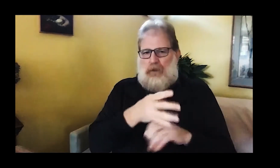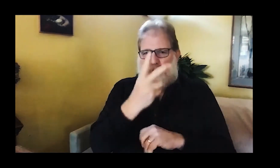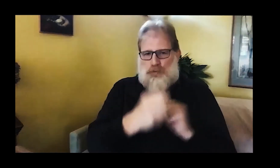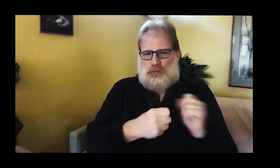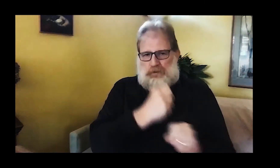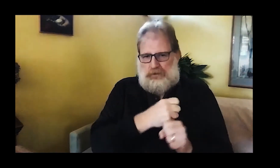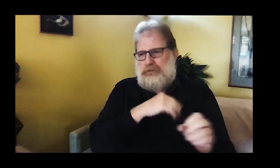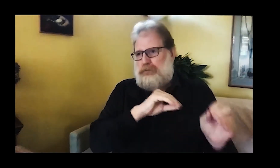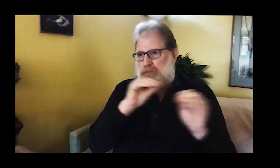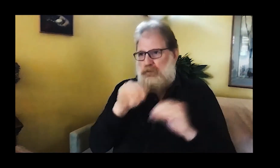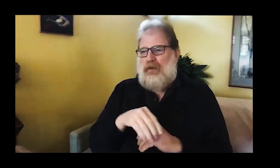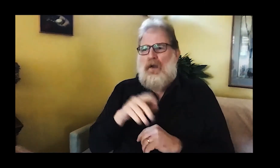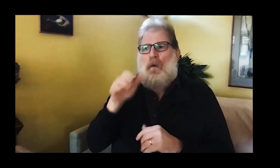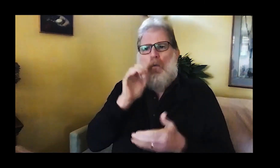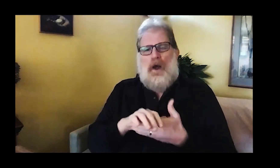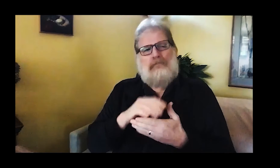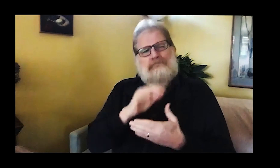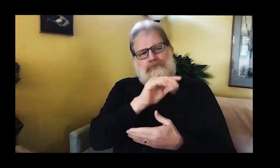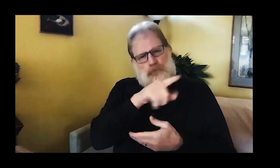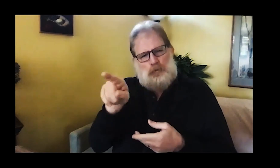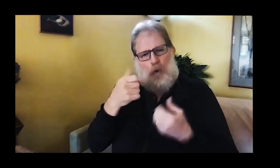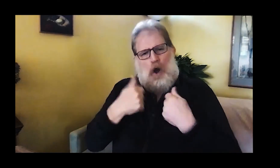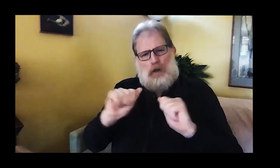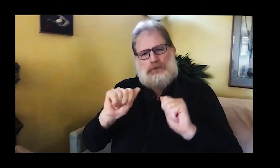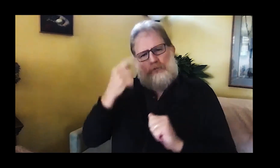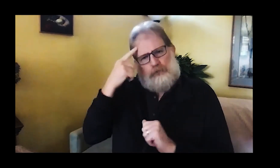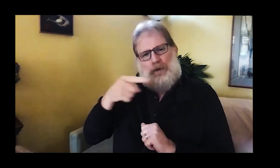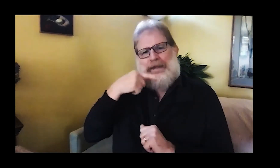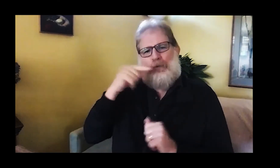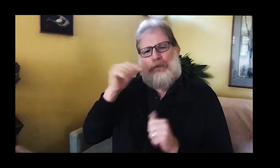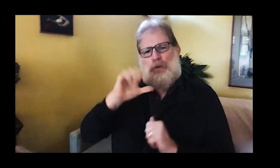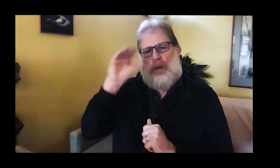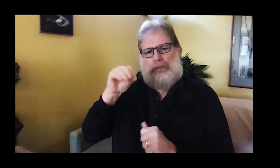and I decided two years would be enough. So my wife encouraged me to audition for a hearing